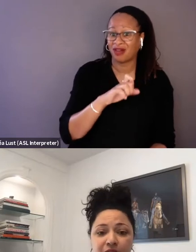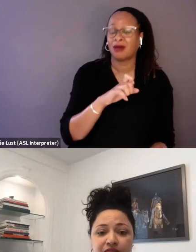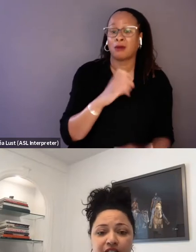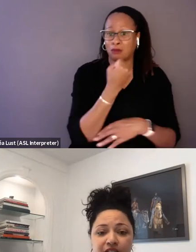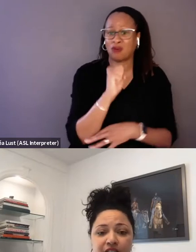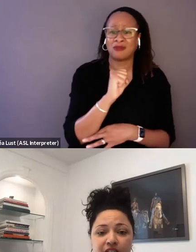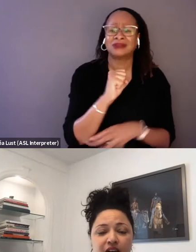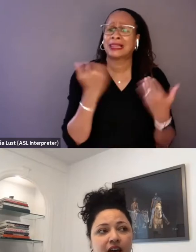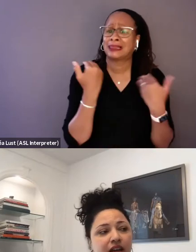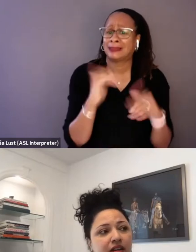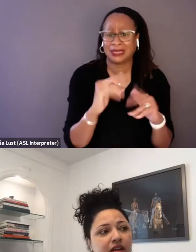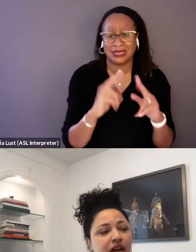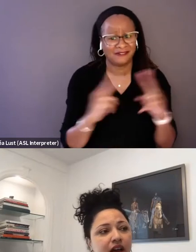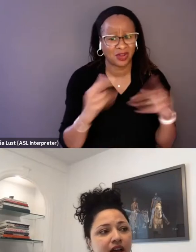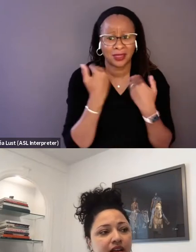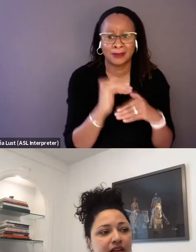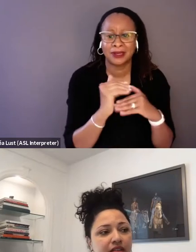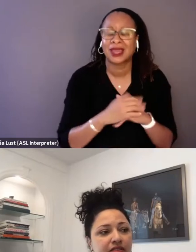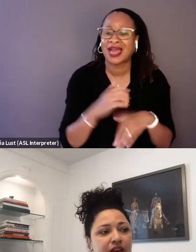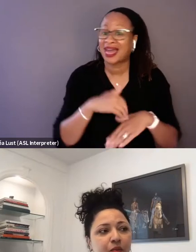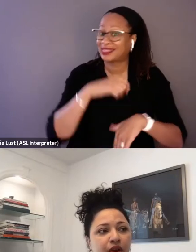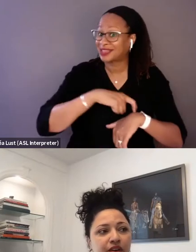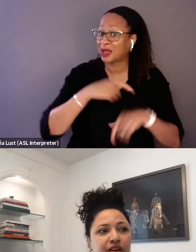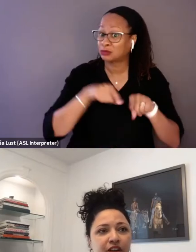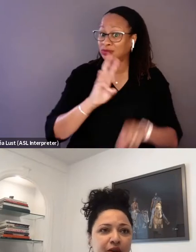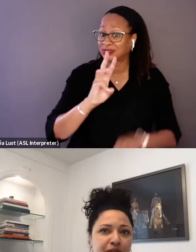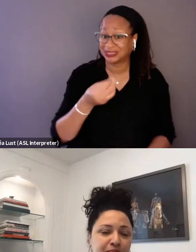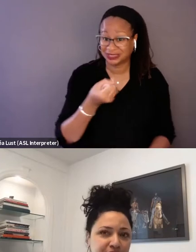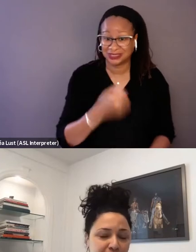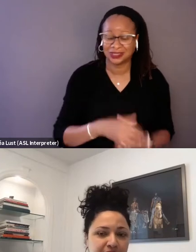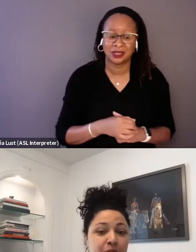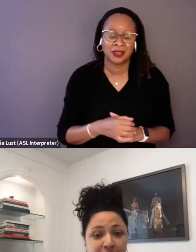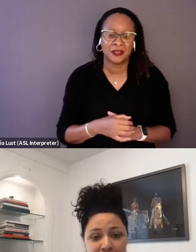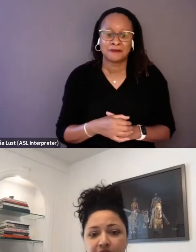and very, they weren't, you know it was predominantly white.